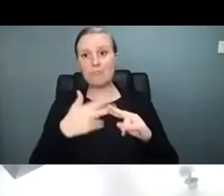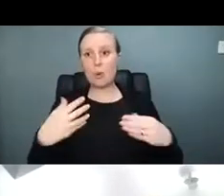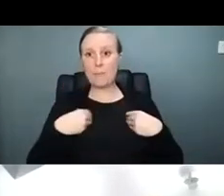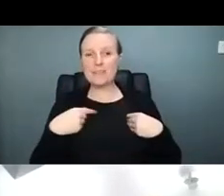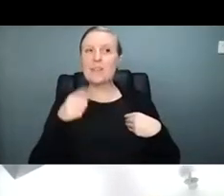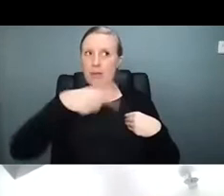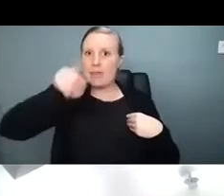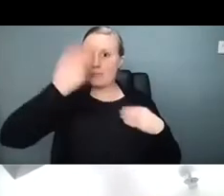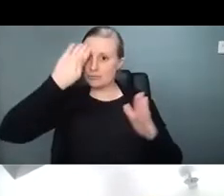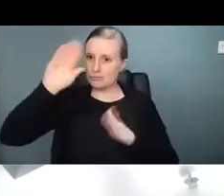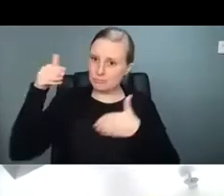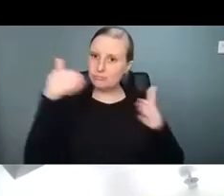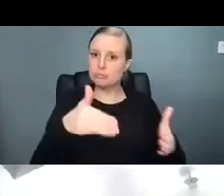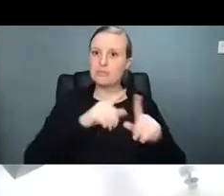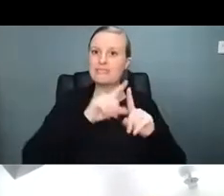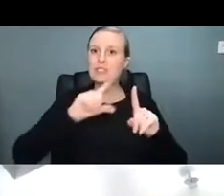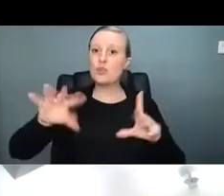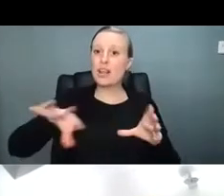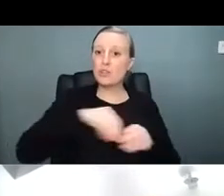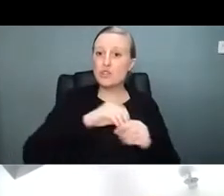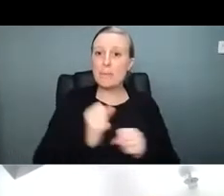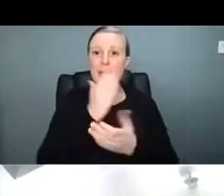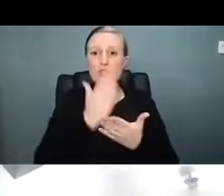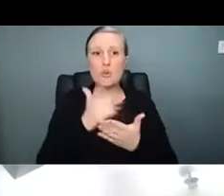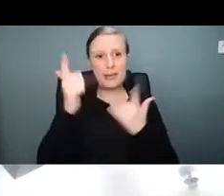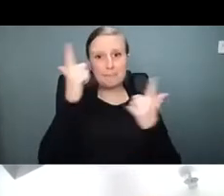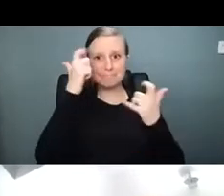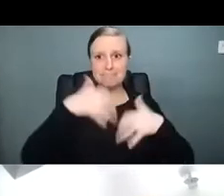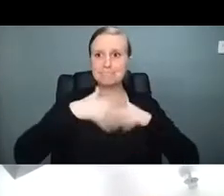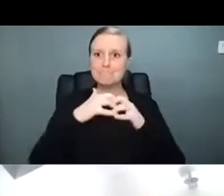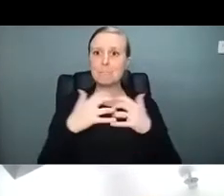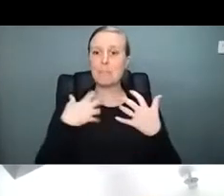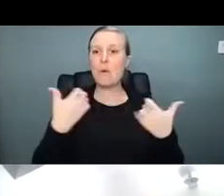effective policies, products, and programs. We're very much looking forward to seeing